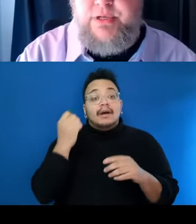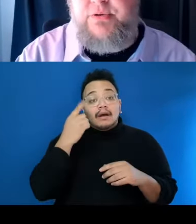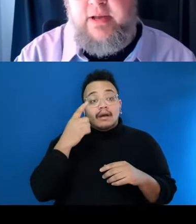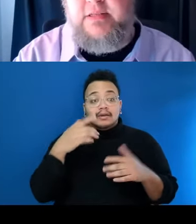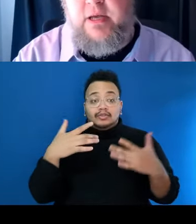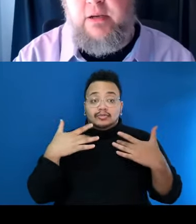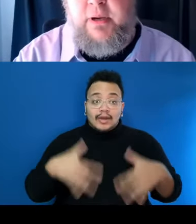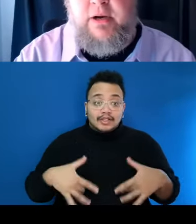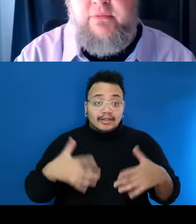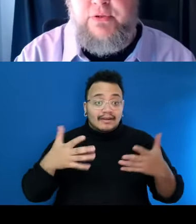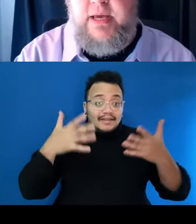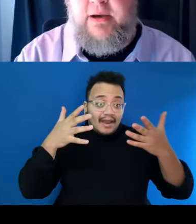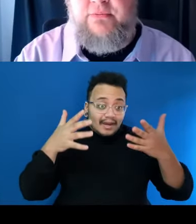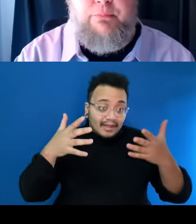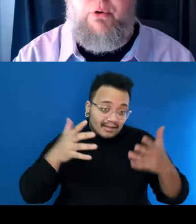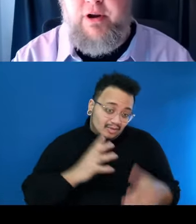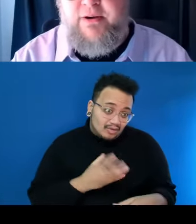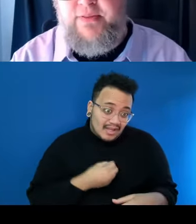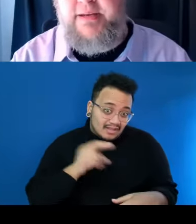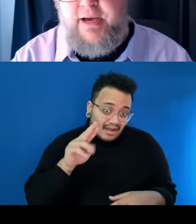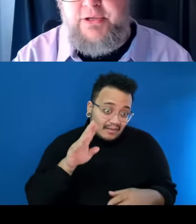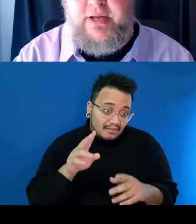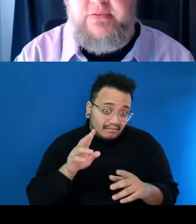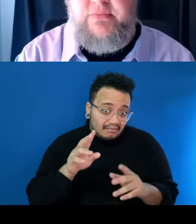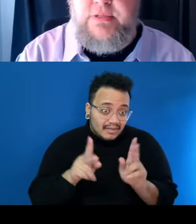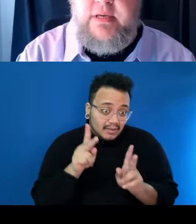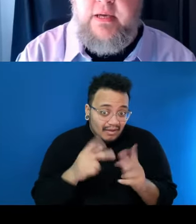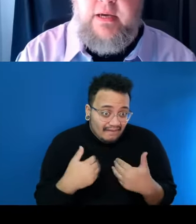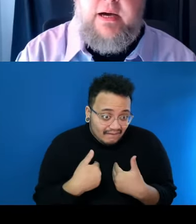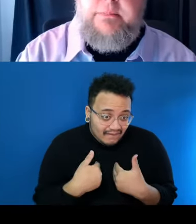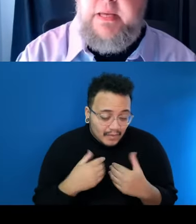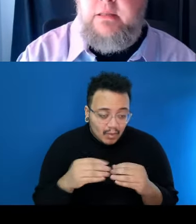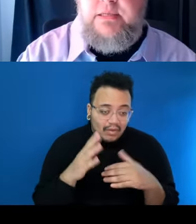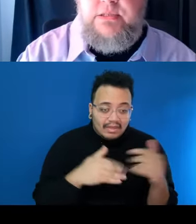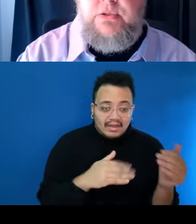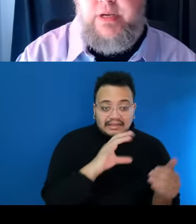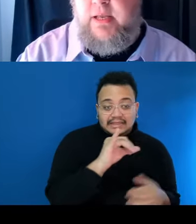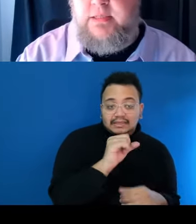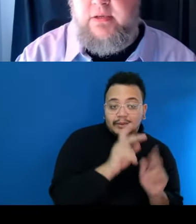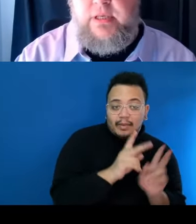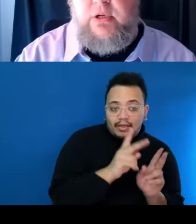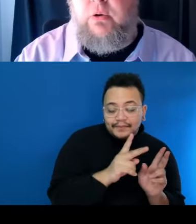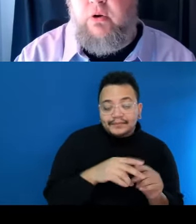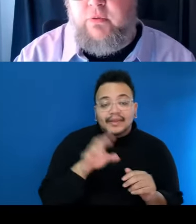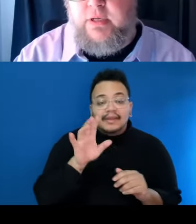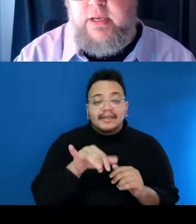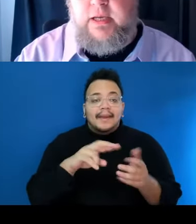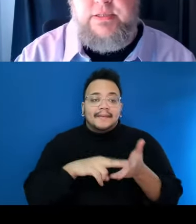which trans and nonbinary folks have more of than non-trans folks can lead to inactivity or over eating,